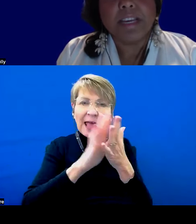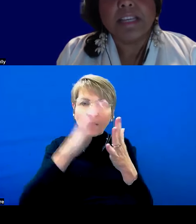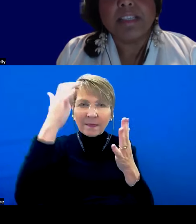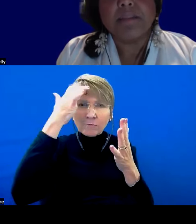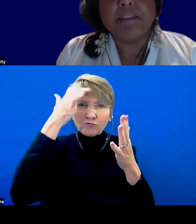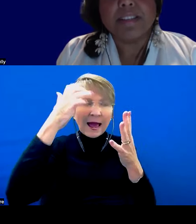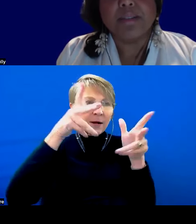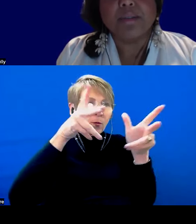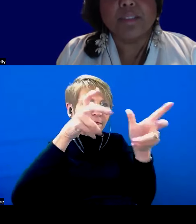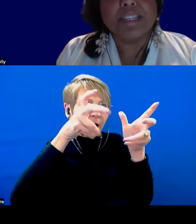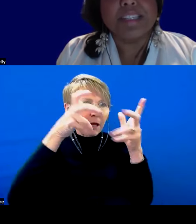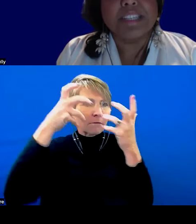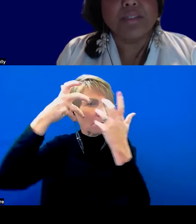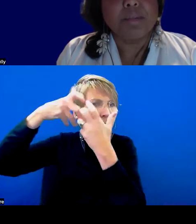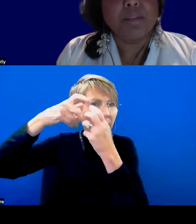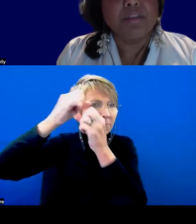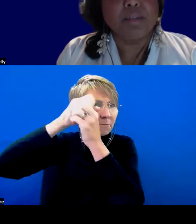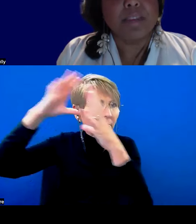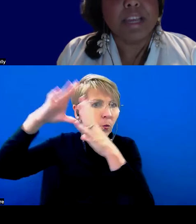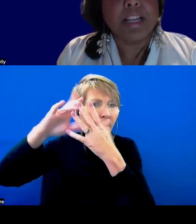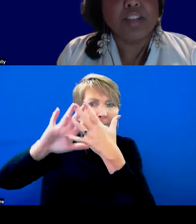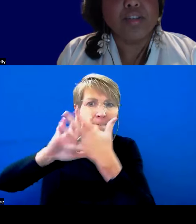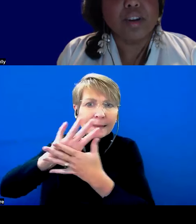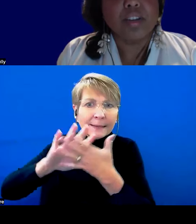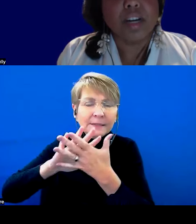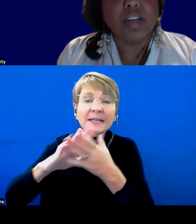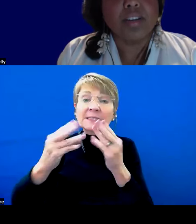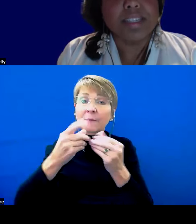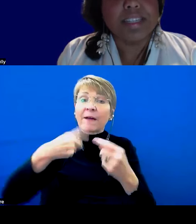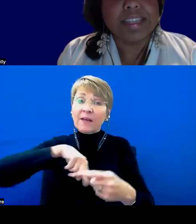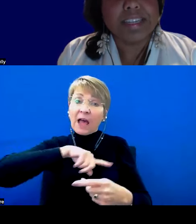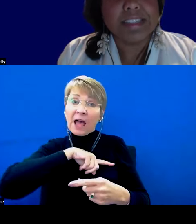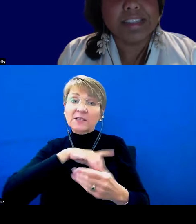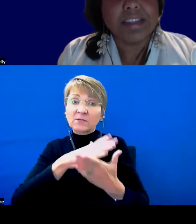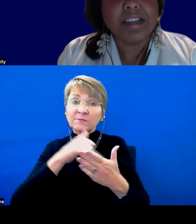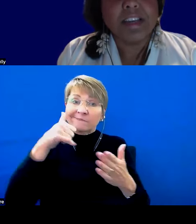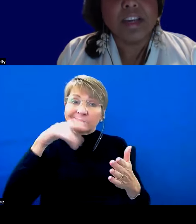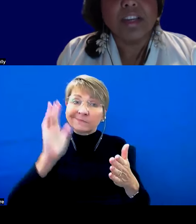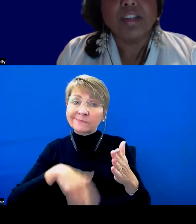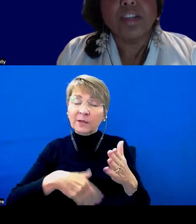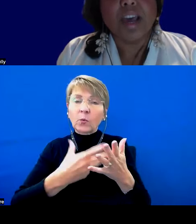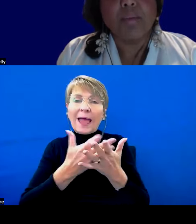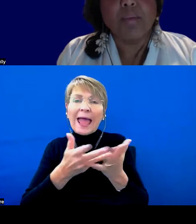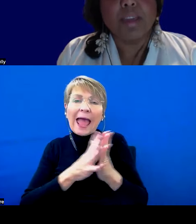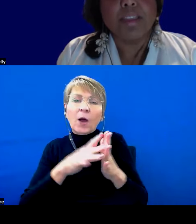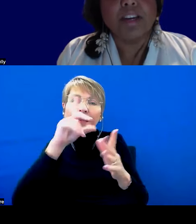Some of us are also skilled at performing electro diagnostic tests to help with